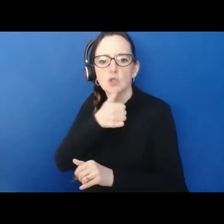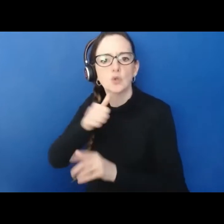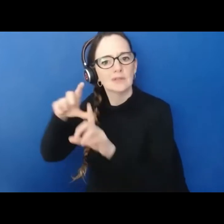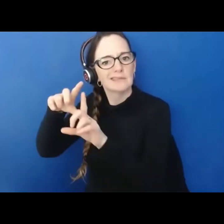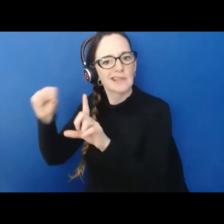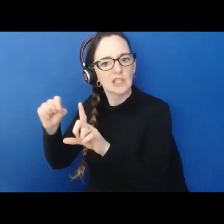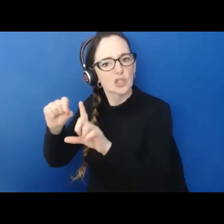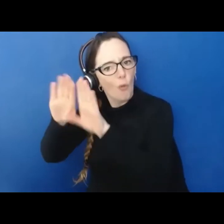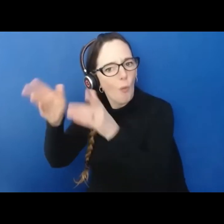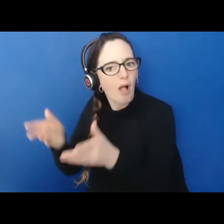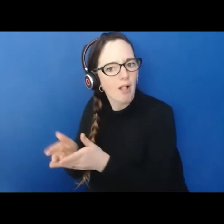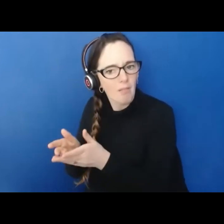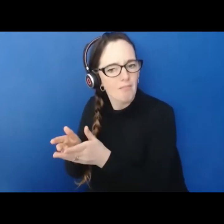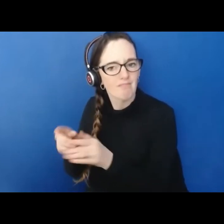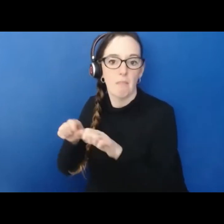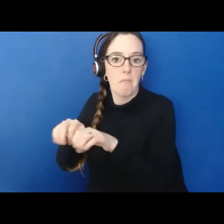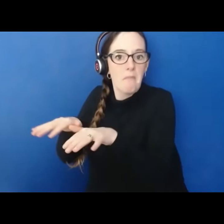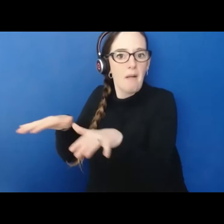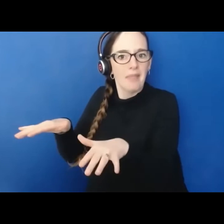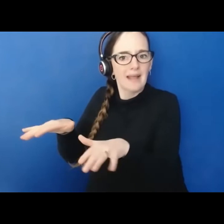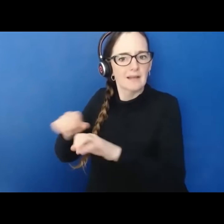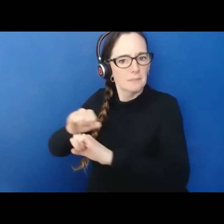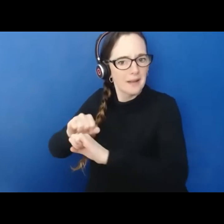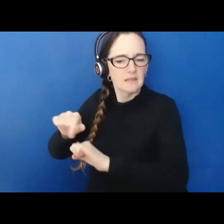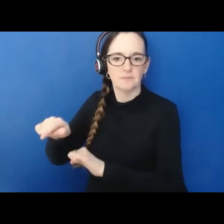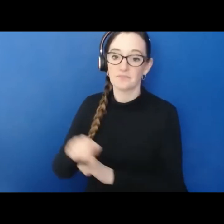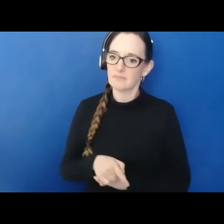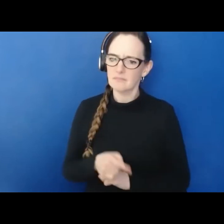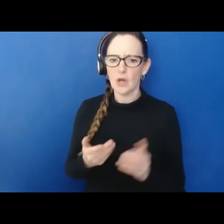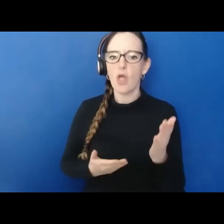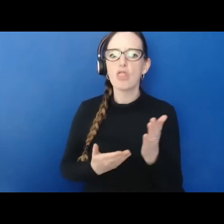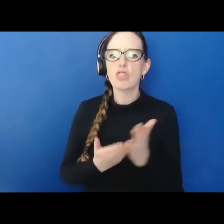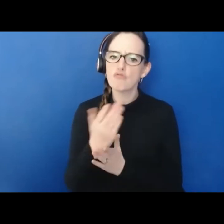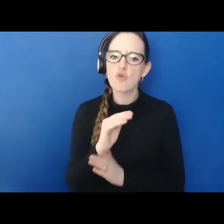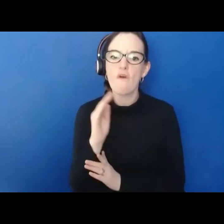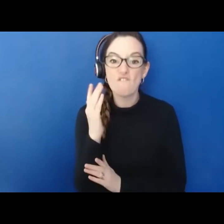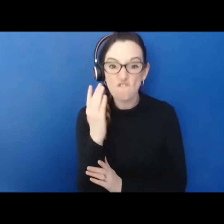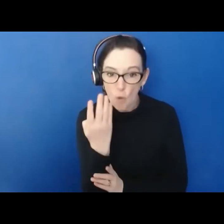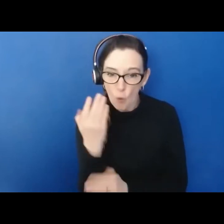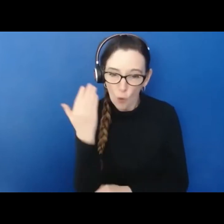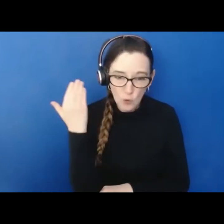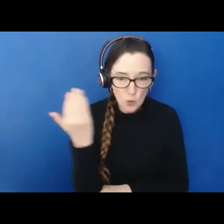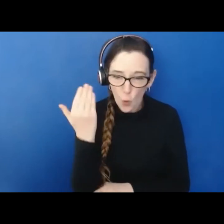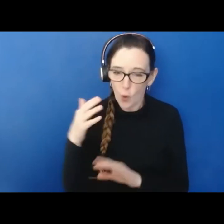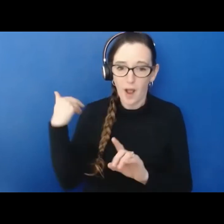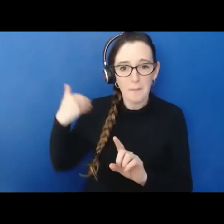And across these four events we've put together, I think a really fantastic group of curators and artists and practitioners who have explored